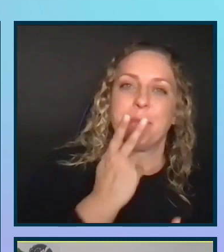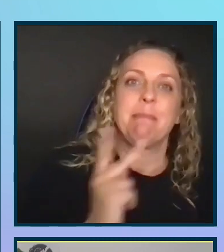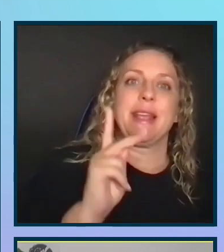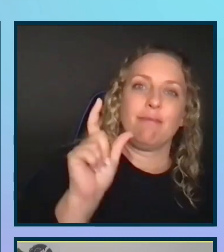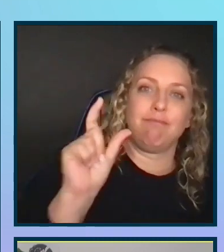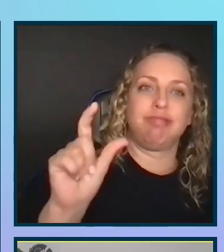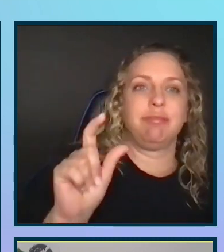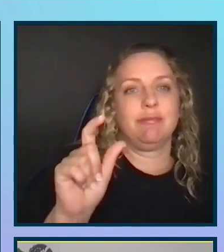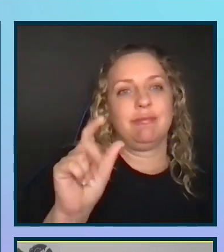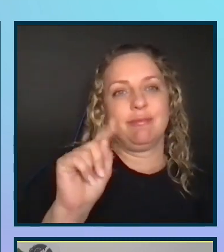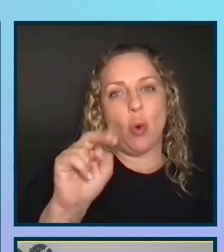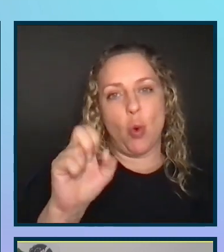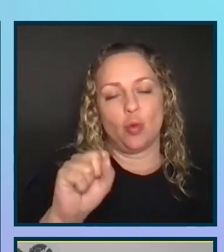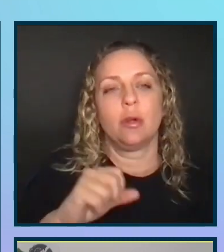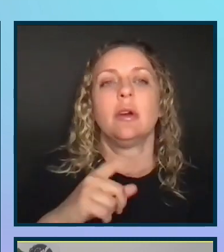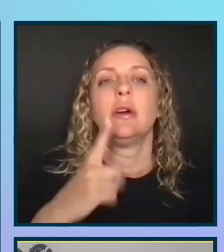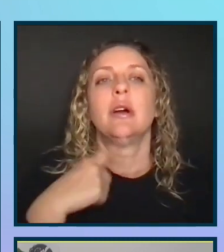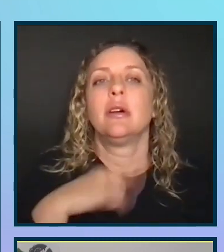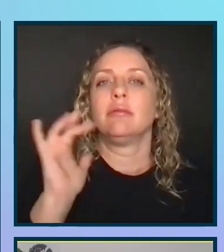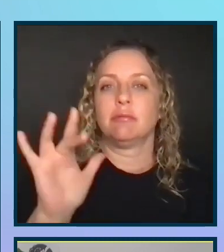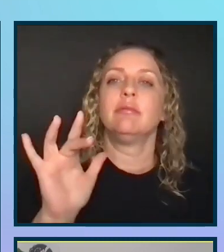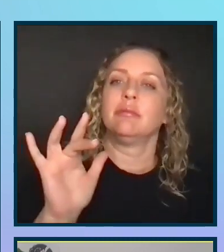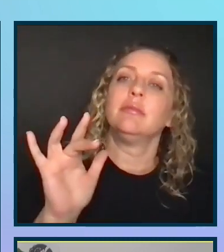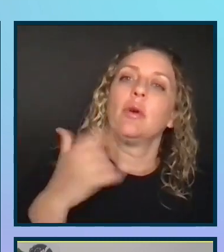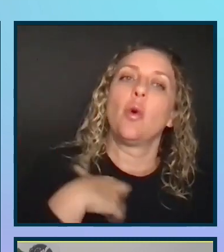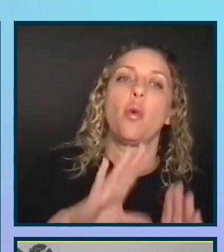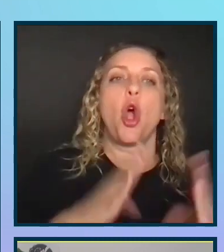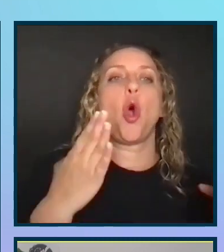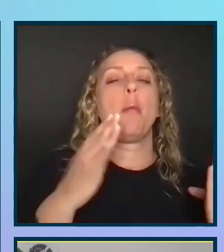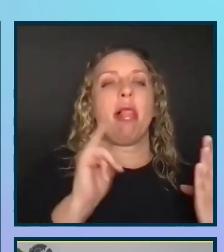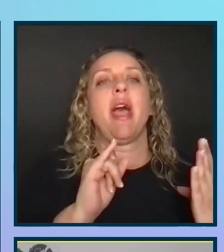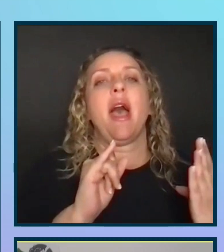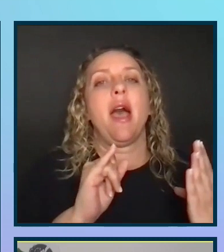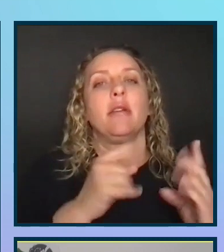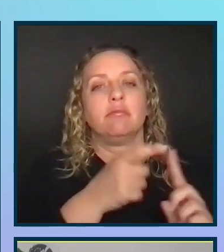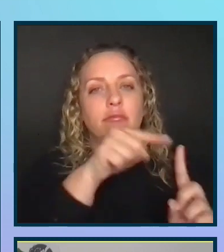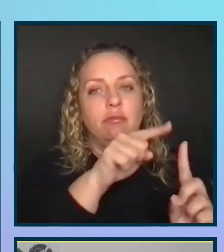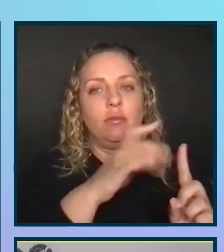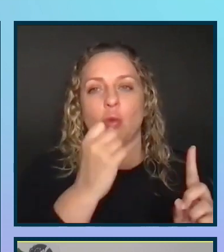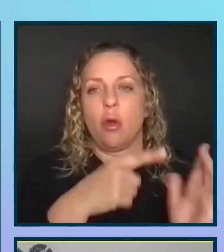that we're going to use native select when we open the component because we don't want to rebuild the browser select.